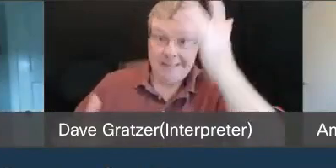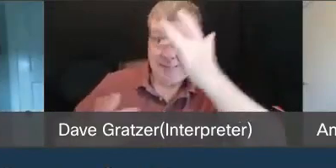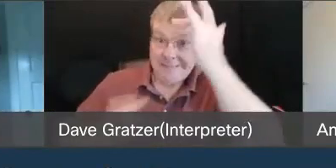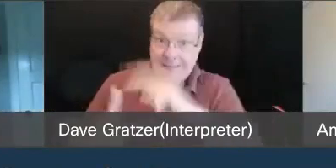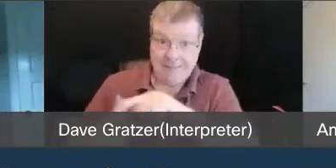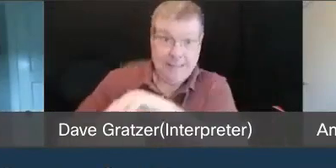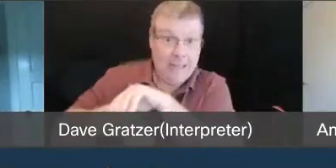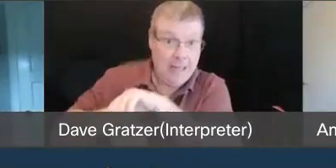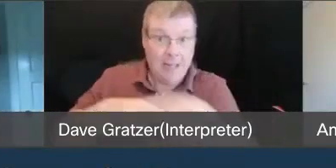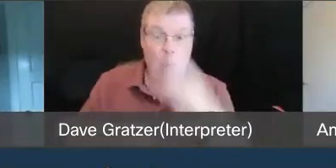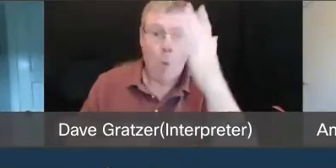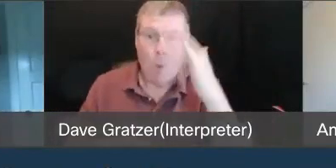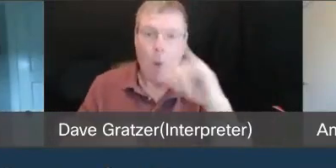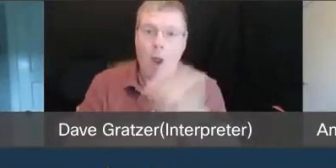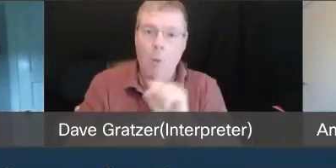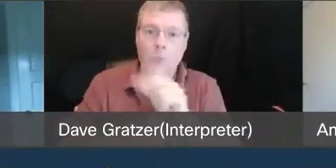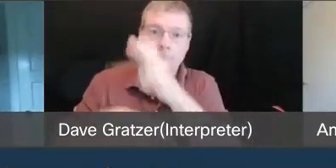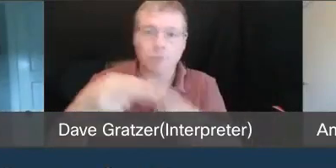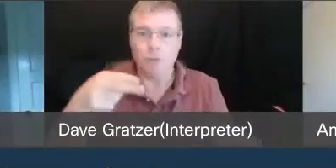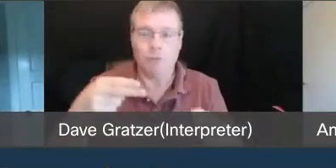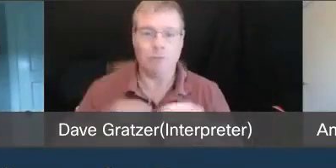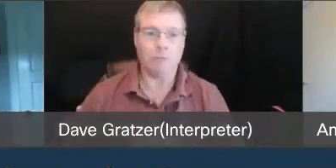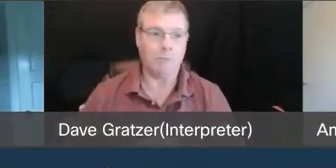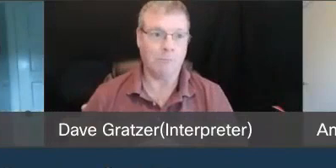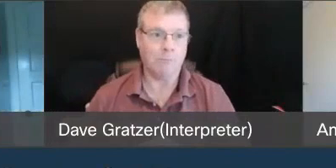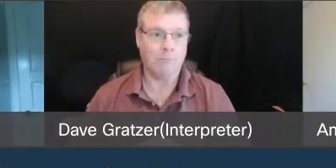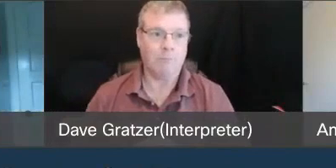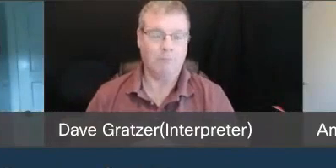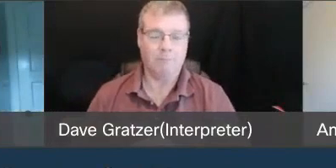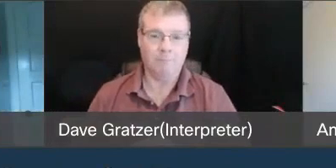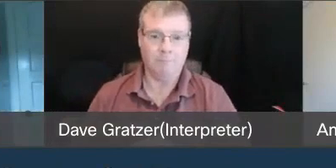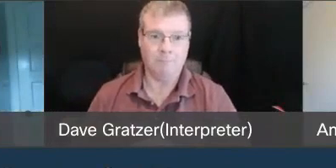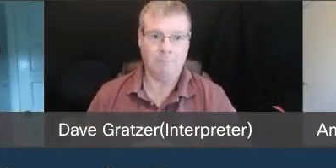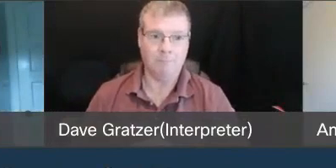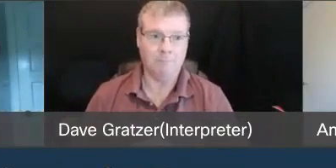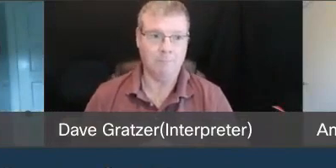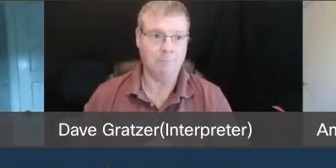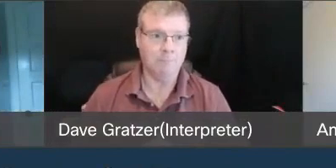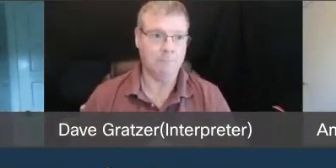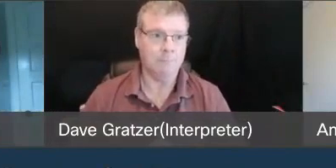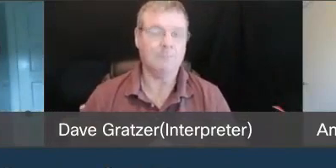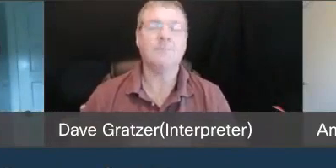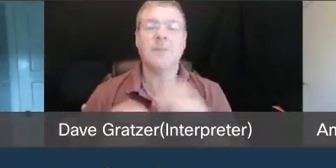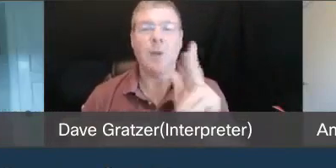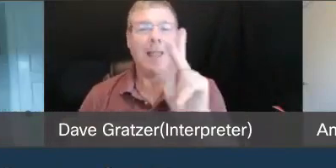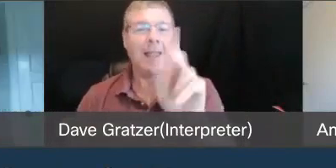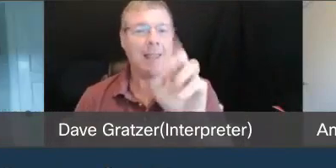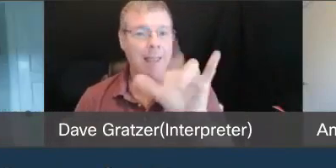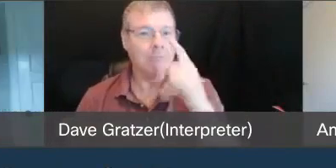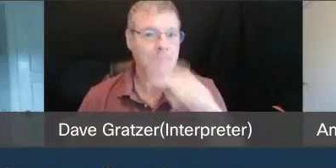why that working time ended after such a short period of time. So Kerry, can you tell us a bit more about